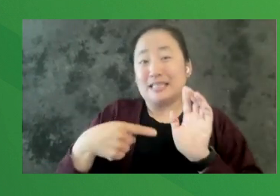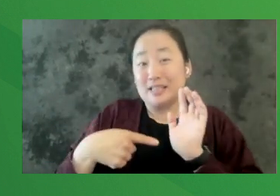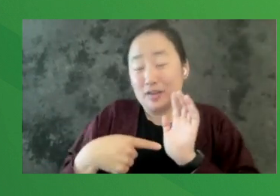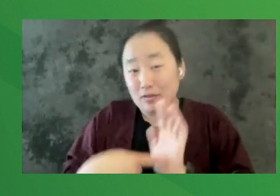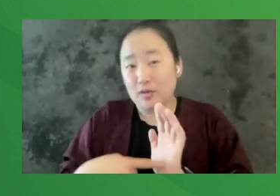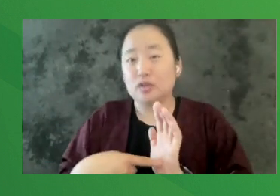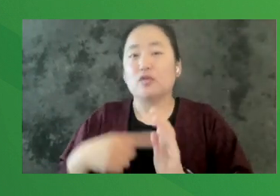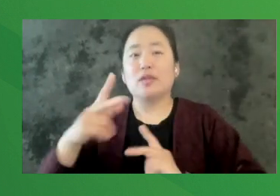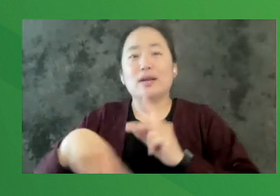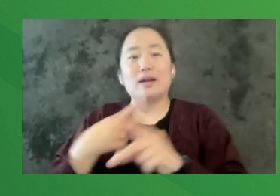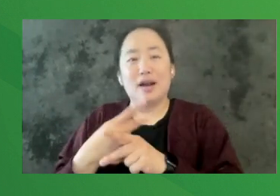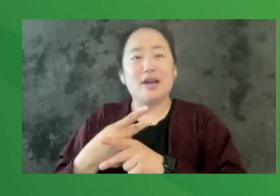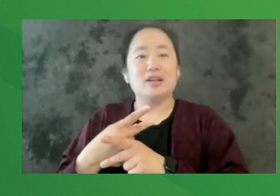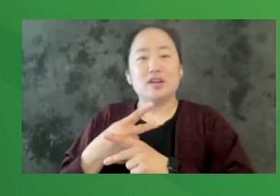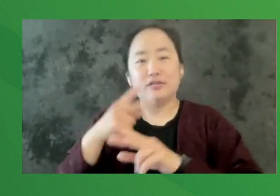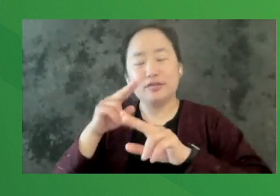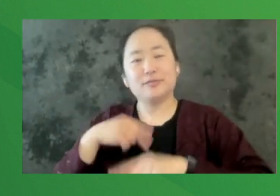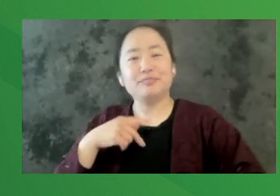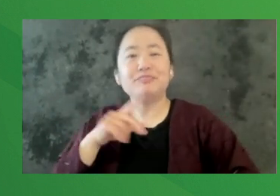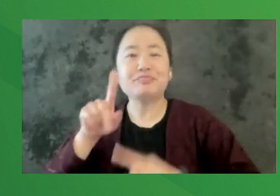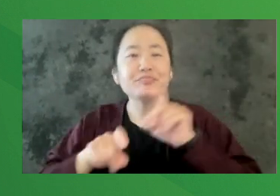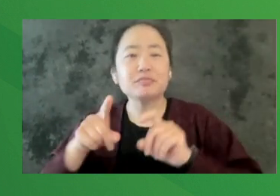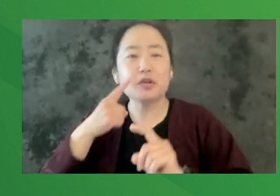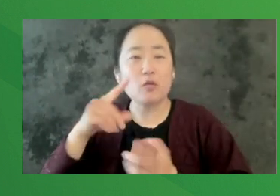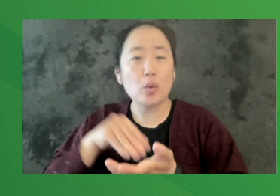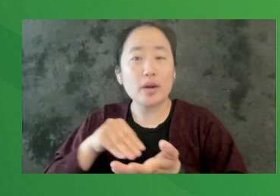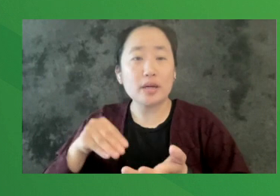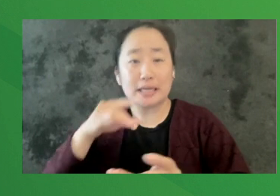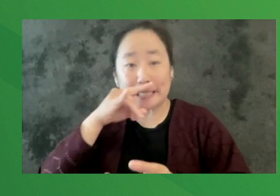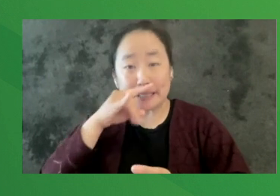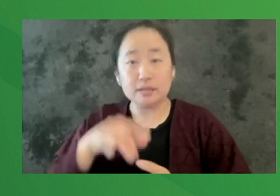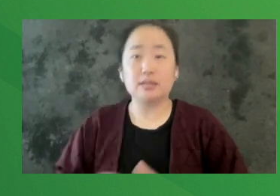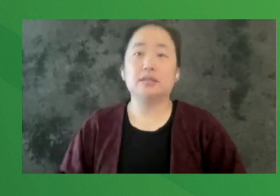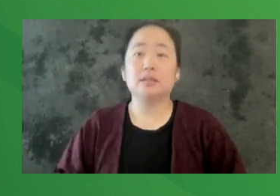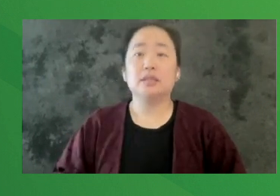kids do in social studies. So, at NCSS, our vision is a world in which all students are